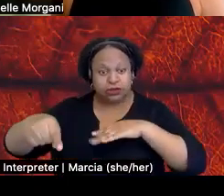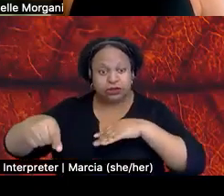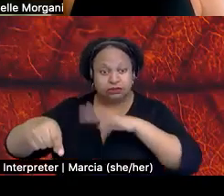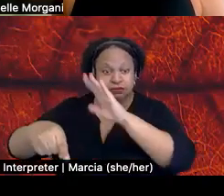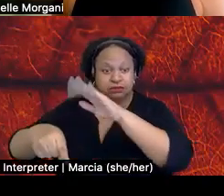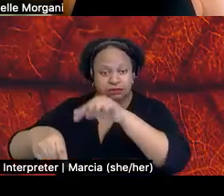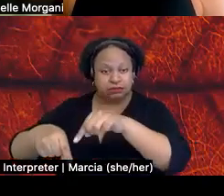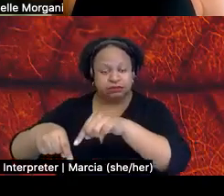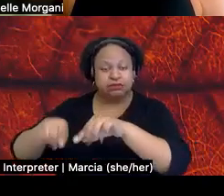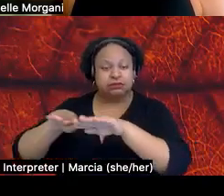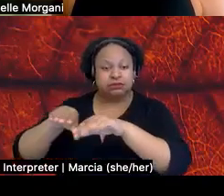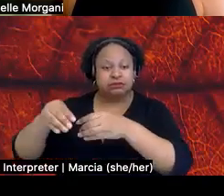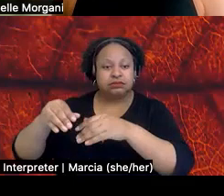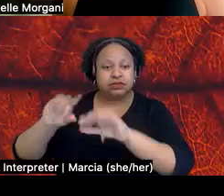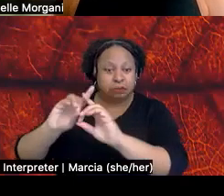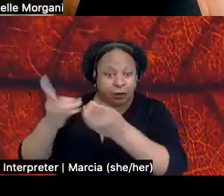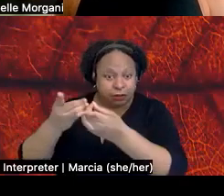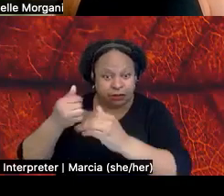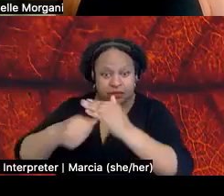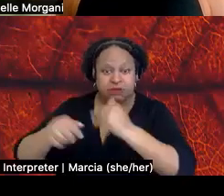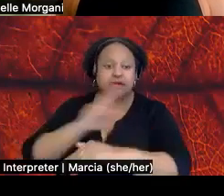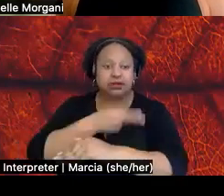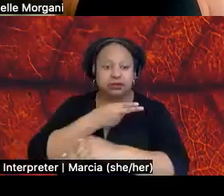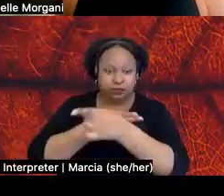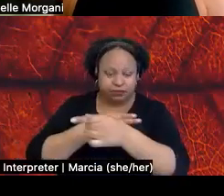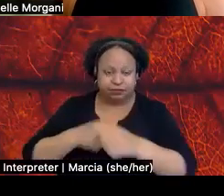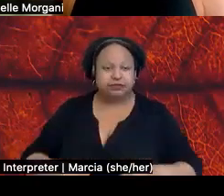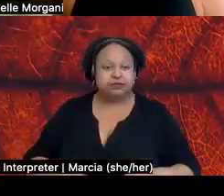We are accommodating a nonverbal learning disability.